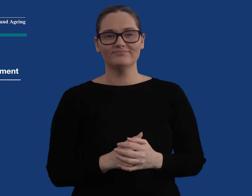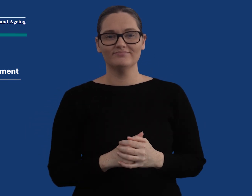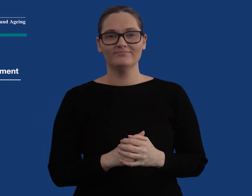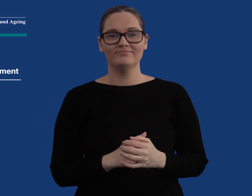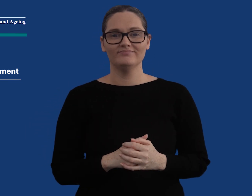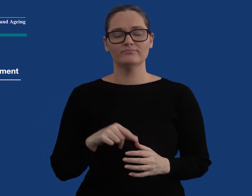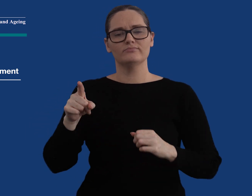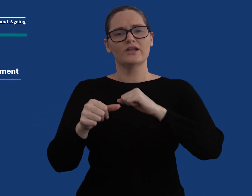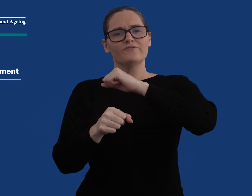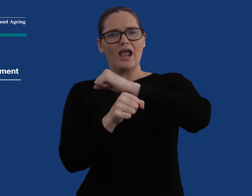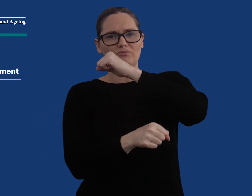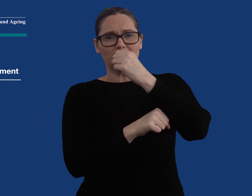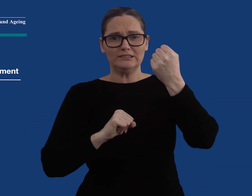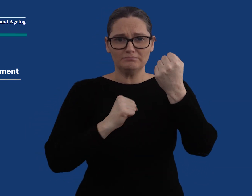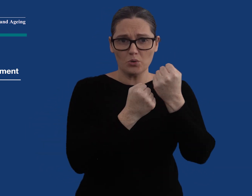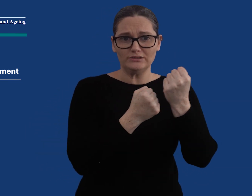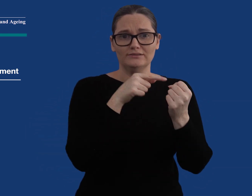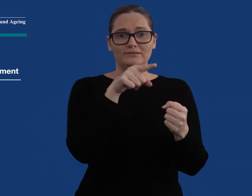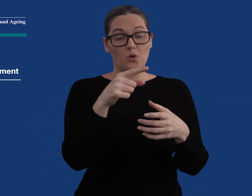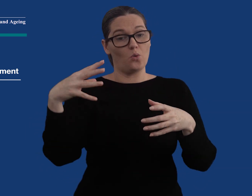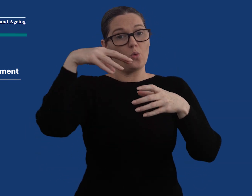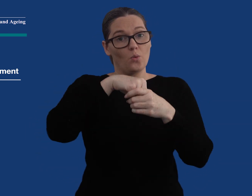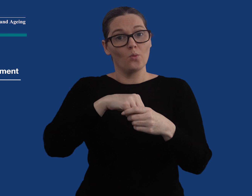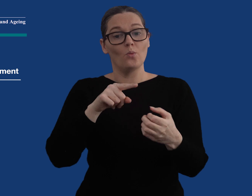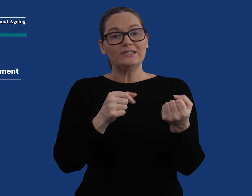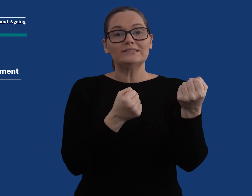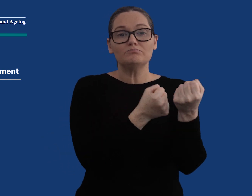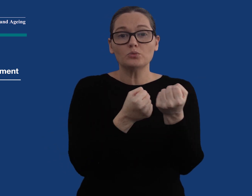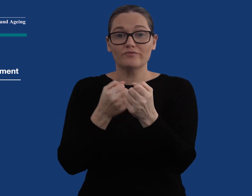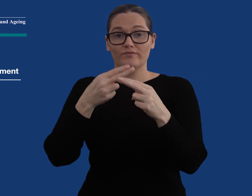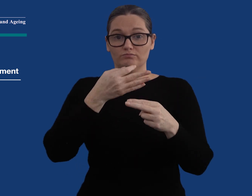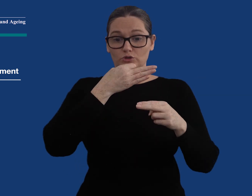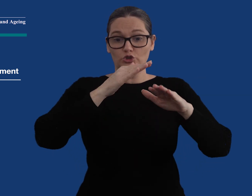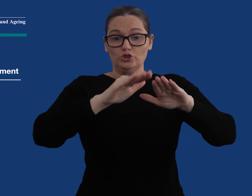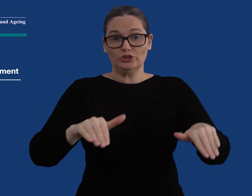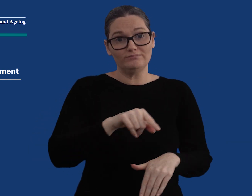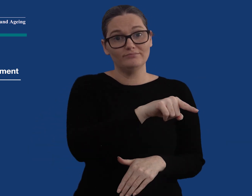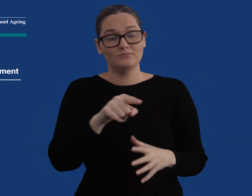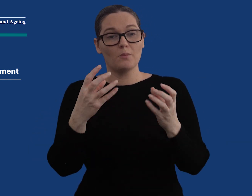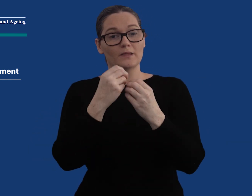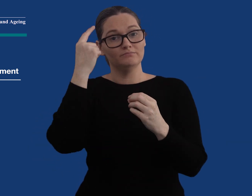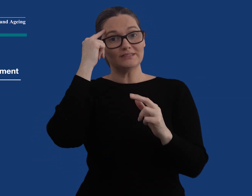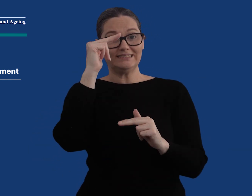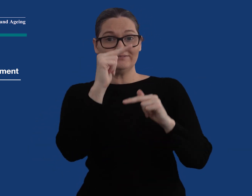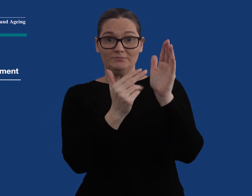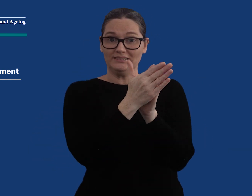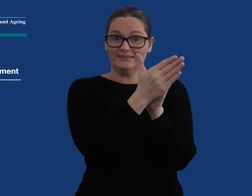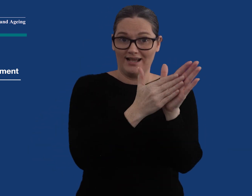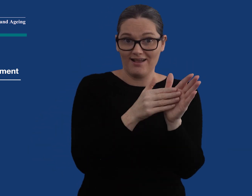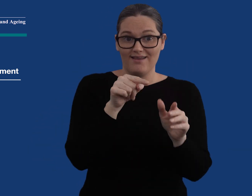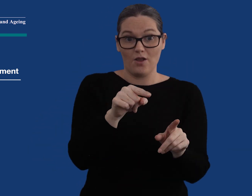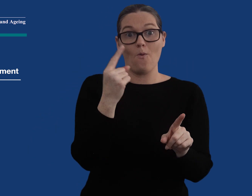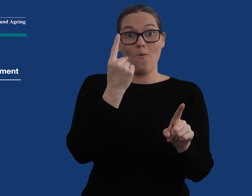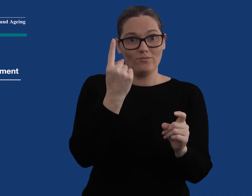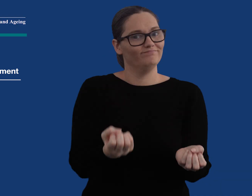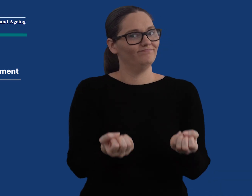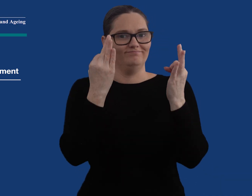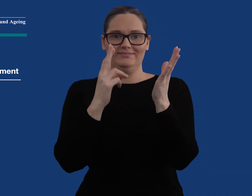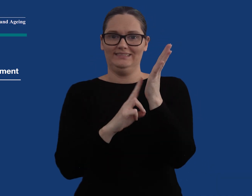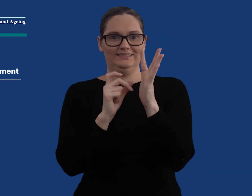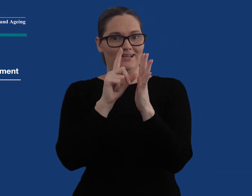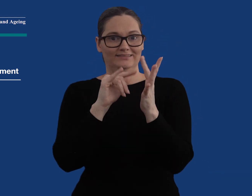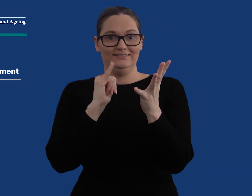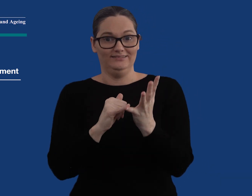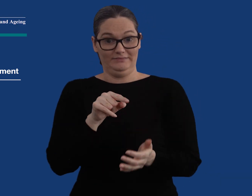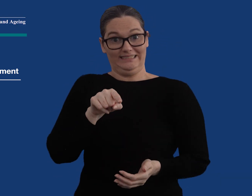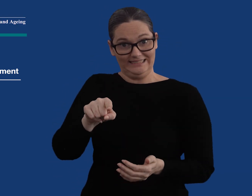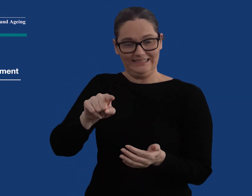Foundational Supports (and supports for children with developmental delay outside the NDIS)